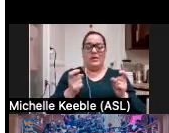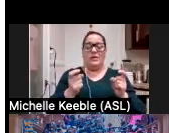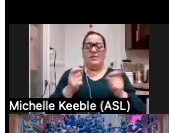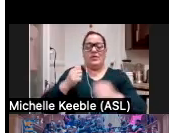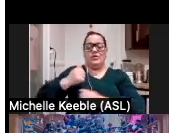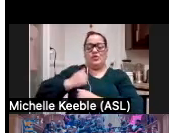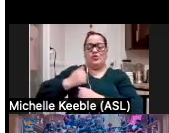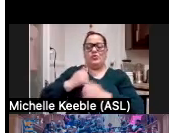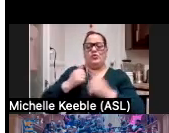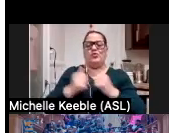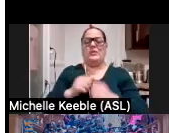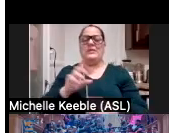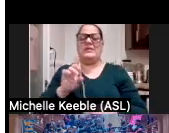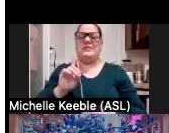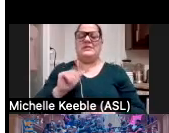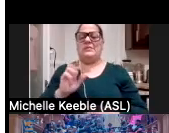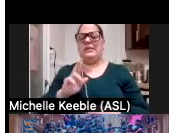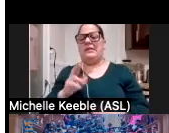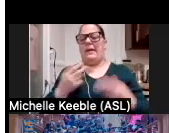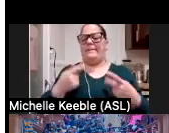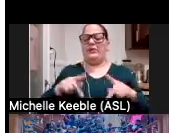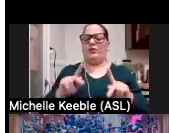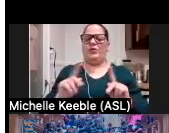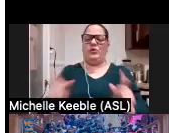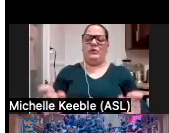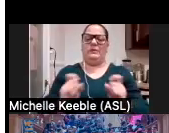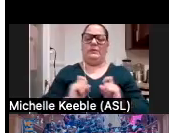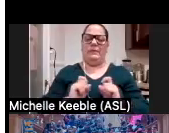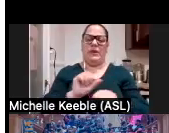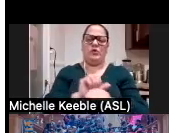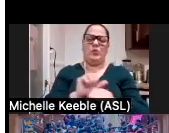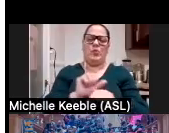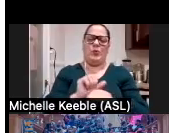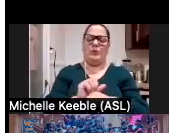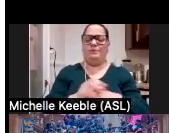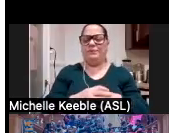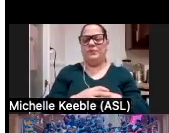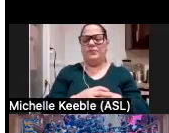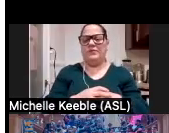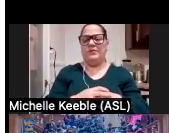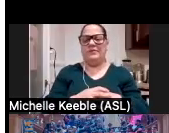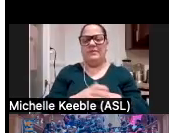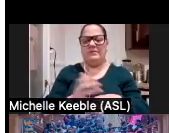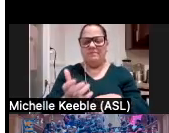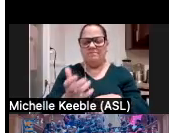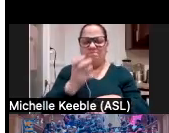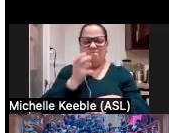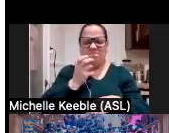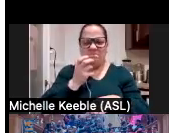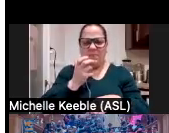disabilities a chance to return to competitive employment. And that infuriated him and it burned.